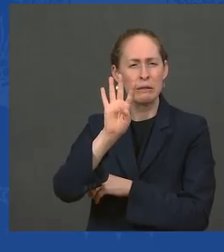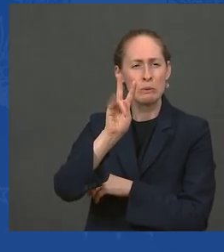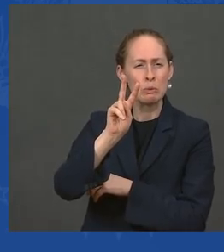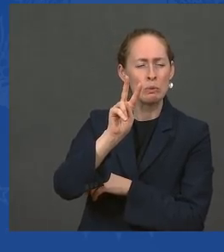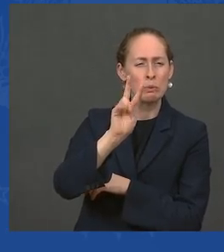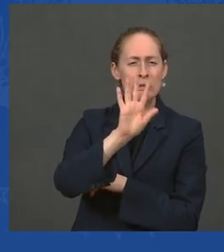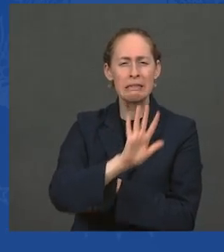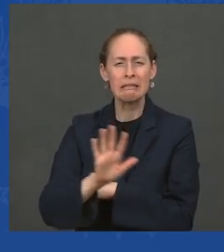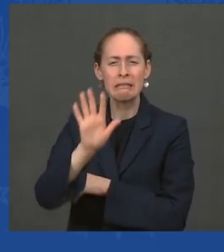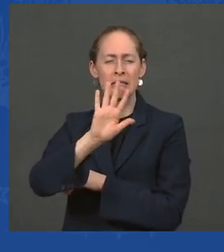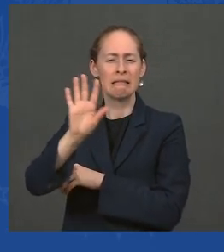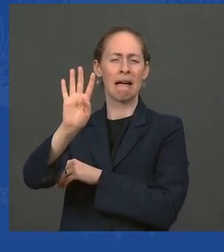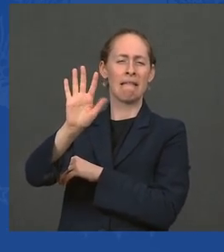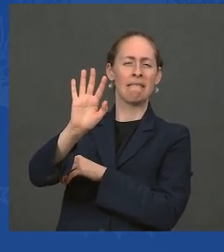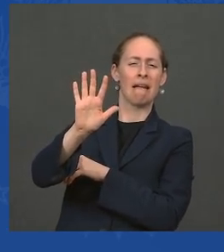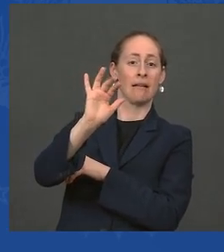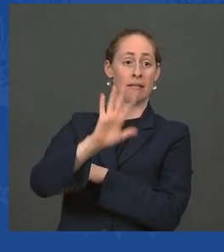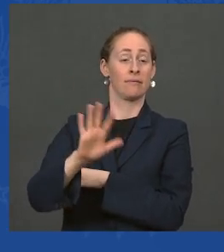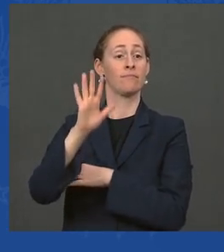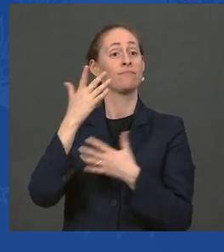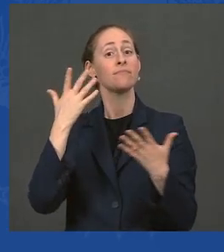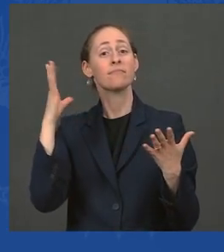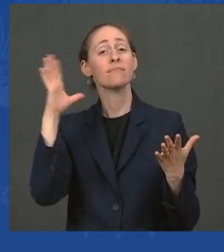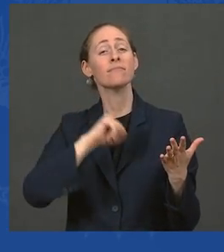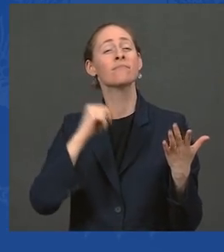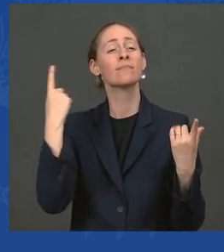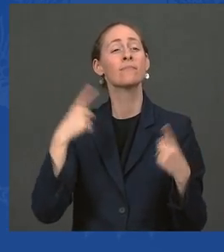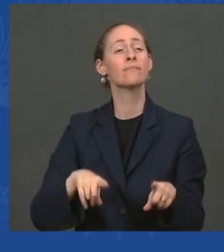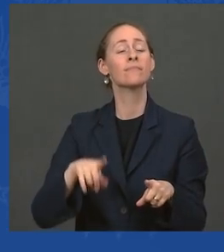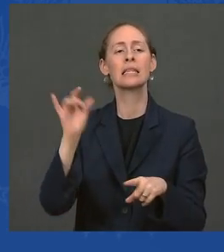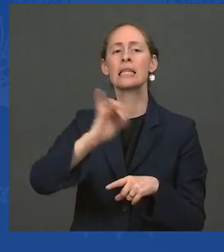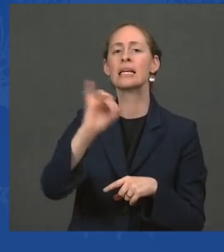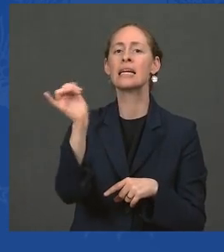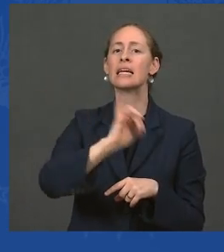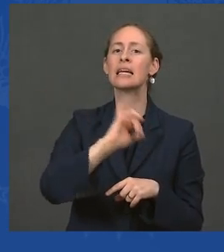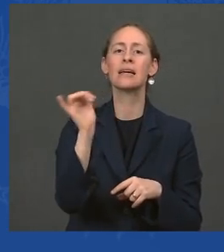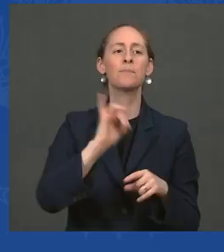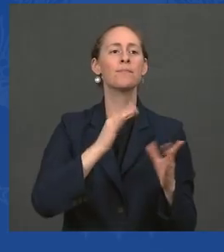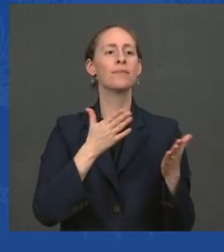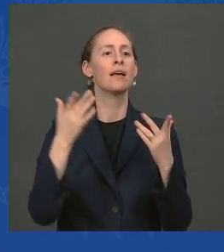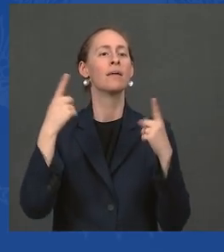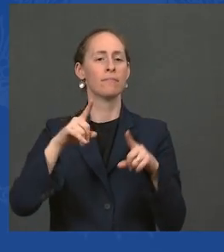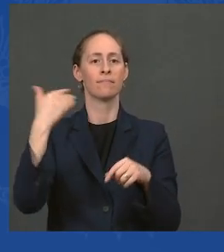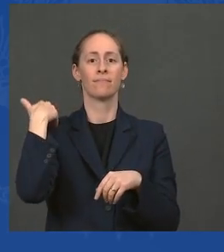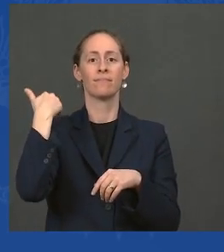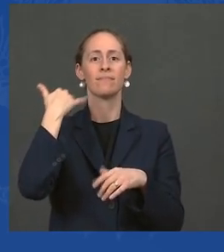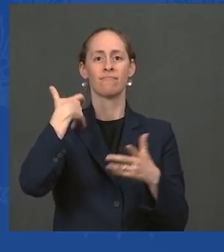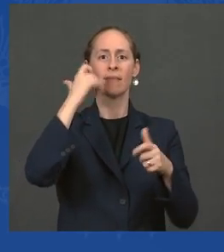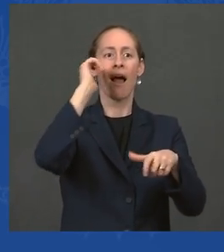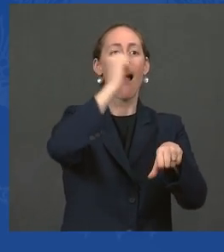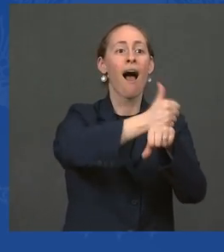Well, guess what? The same thing happens. When we build these charging stations -- what happens? communities build up around them.